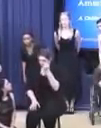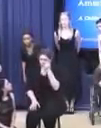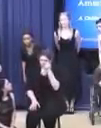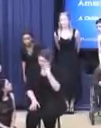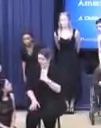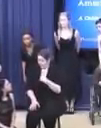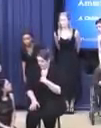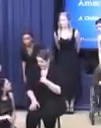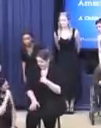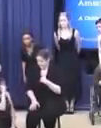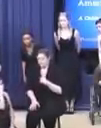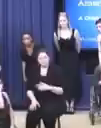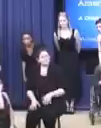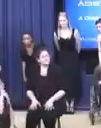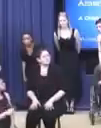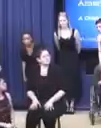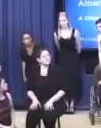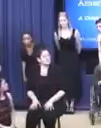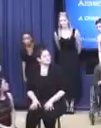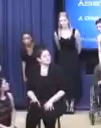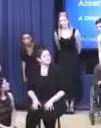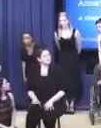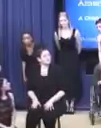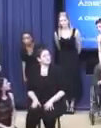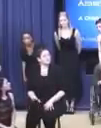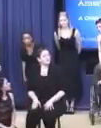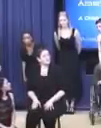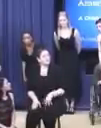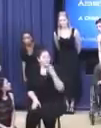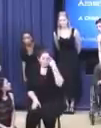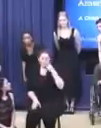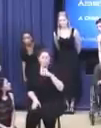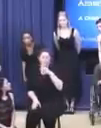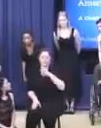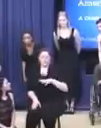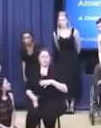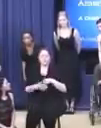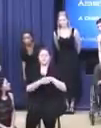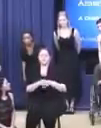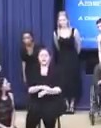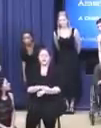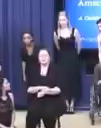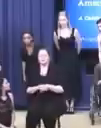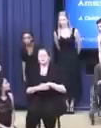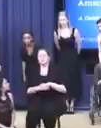You follow me? [Wendla] Yes, Mama. Wendla’s Mom] Yeah. For a woman to bear a-